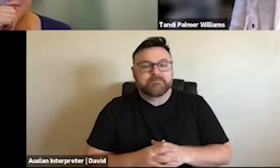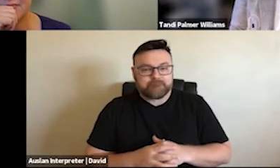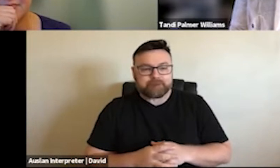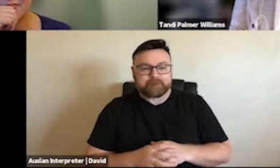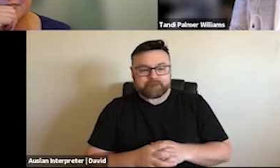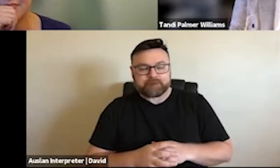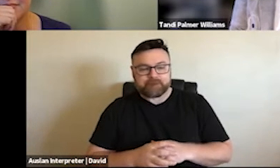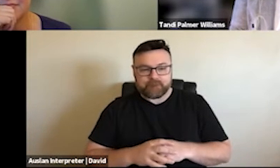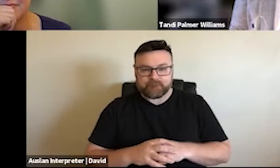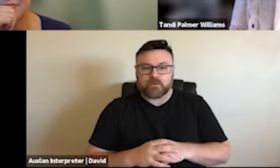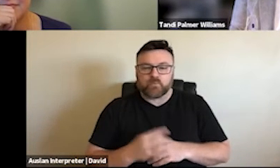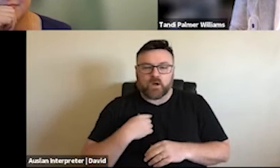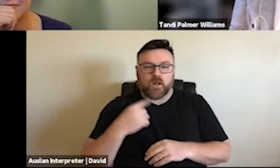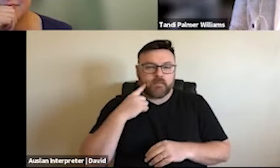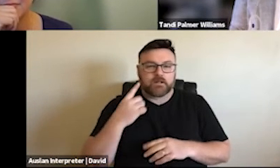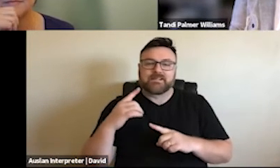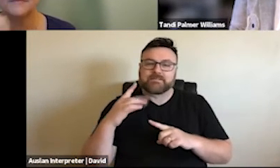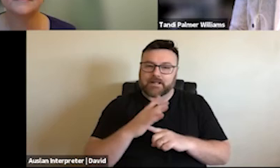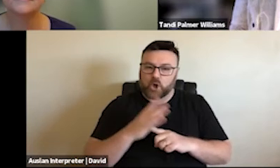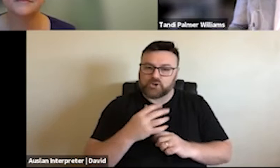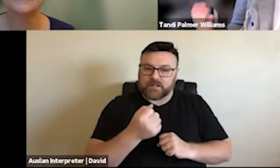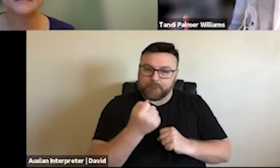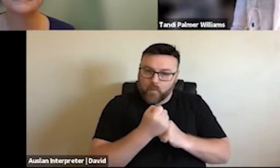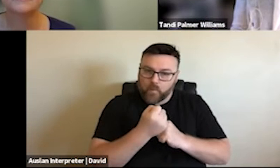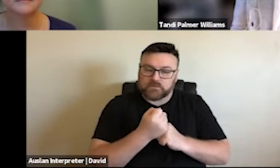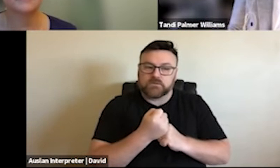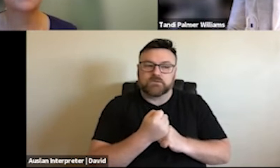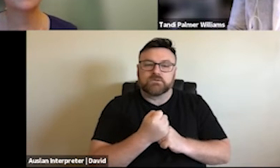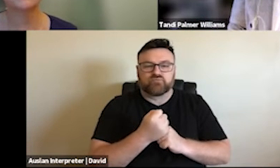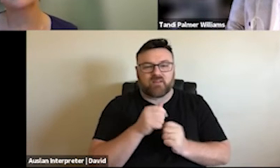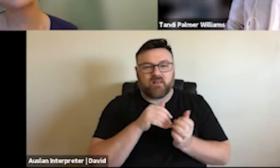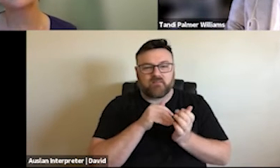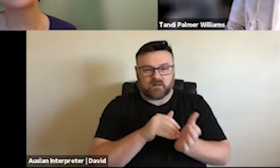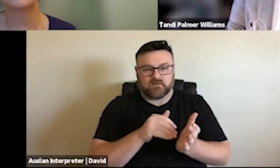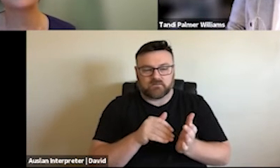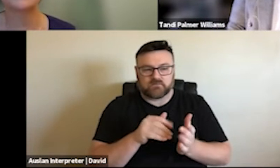I think that technology support is helpful if you can provide it and you mentioned to